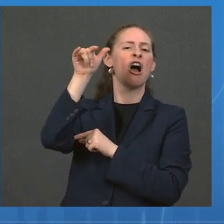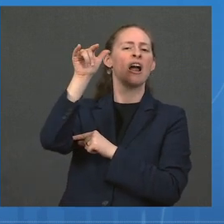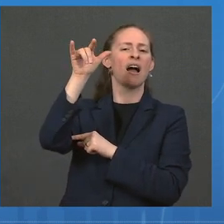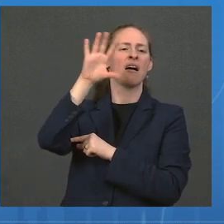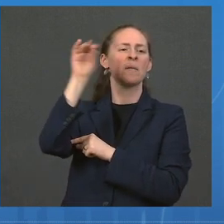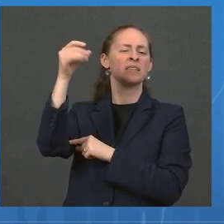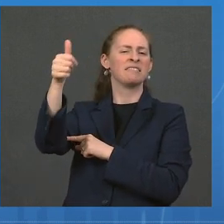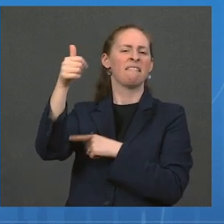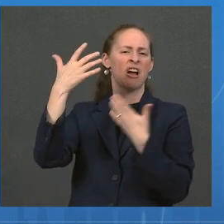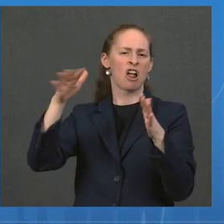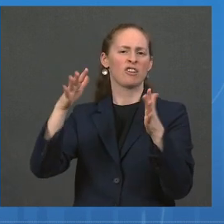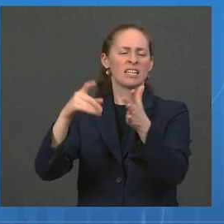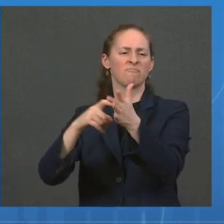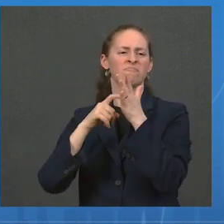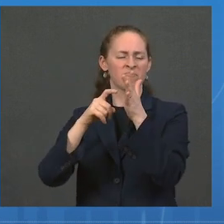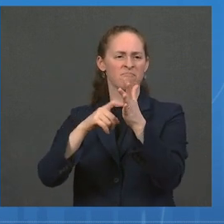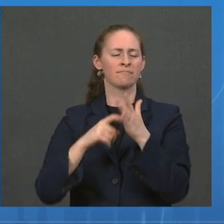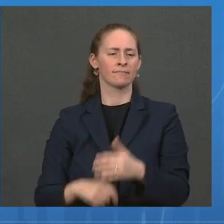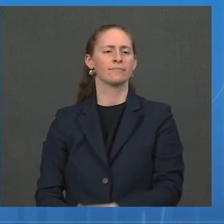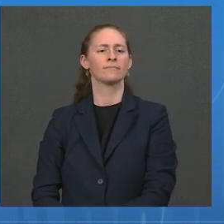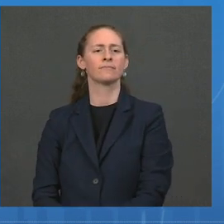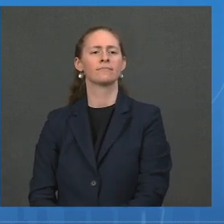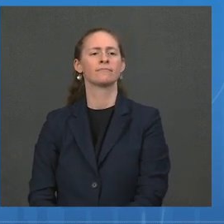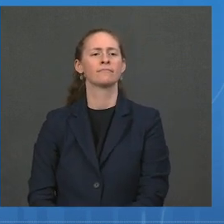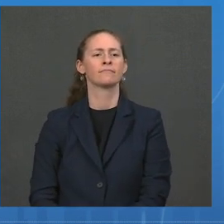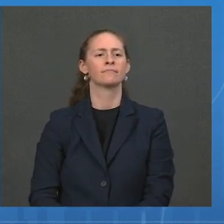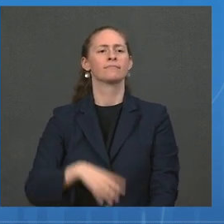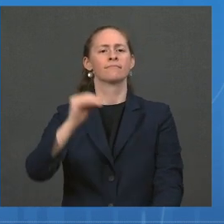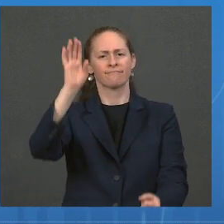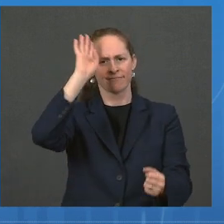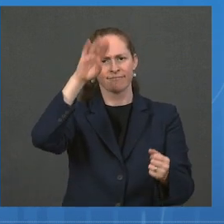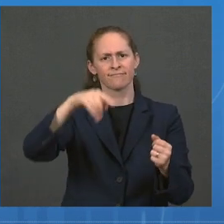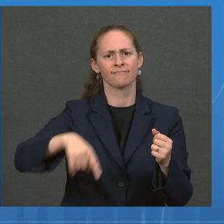The third point is: For the small number of people who do not comply by the deadline,